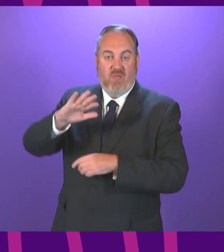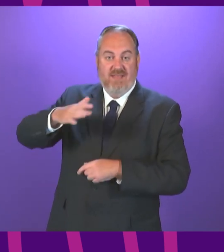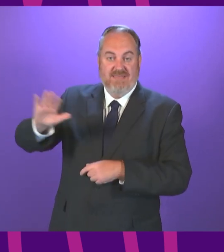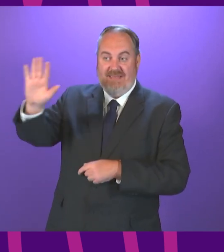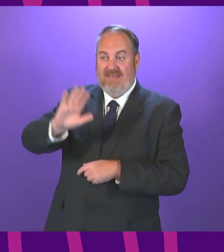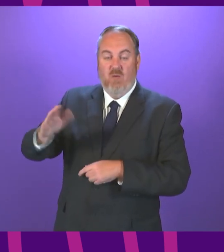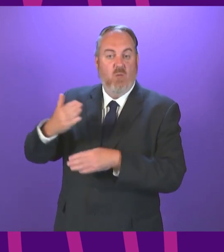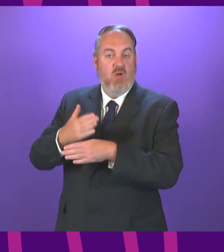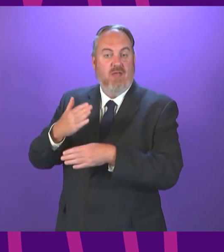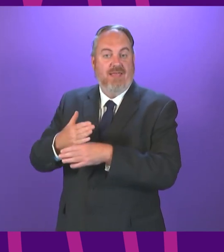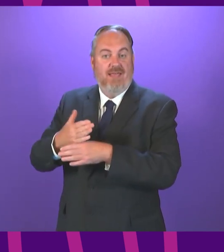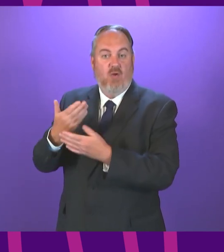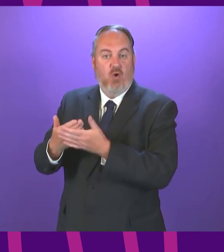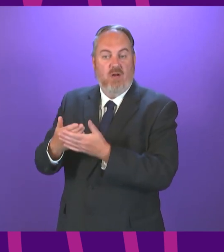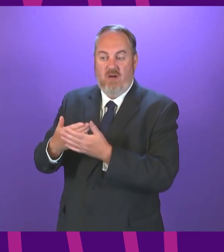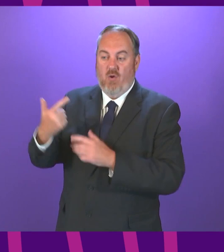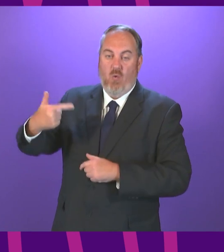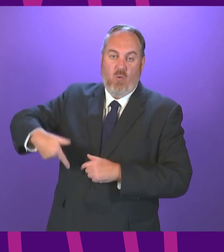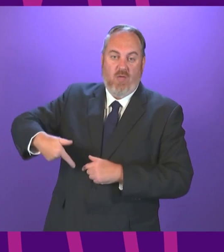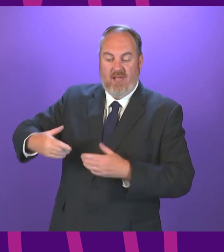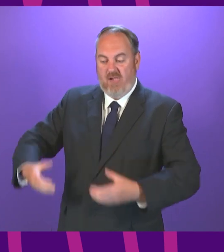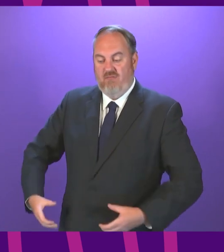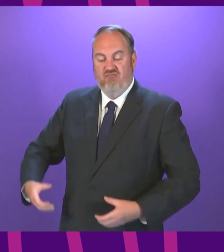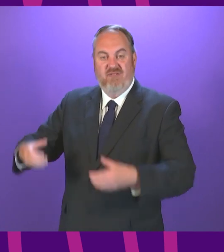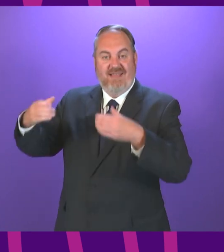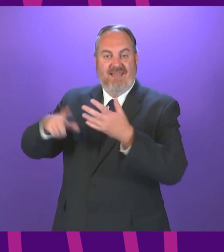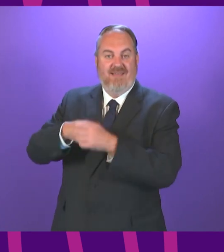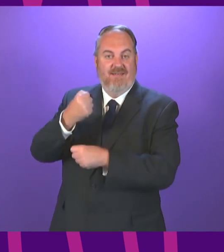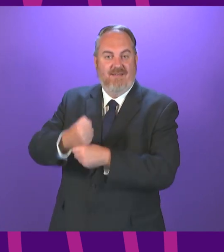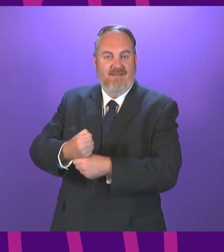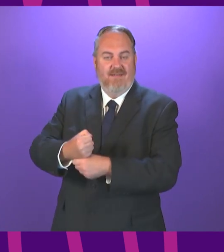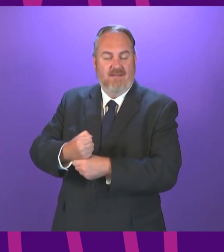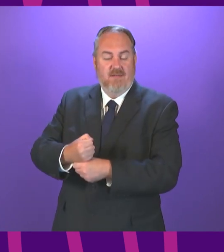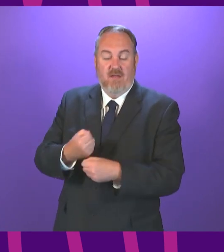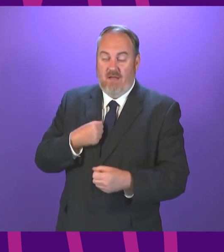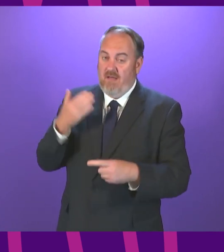We need to continue to take proportionate action that helps to keep the country as safe as possible